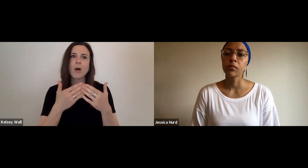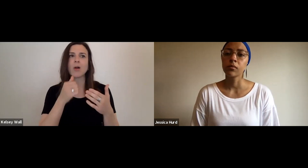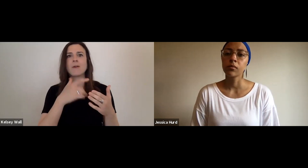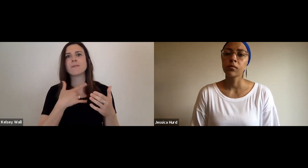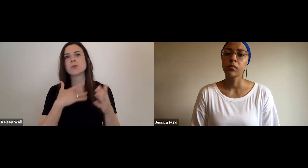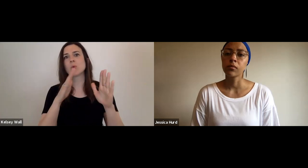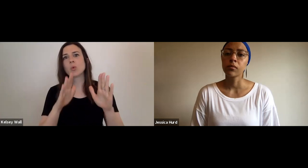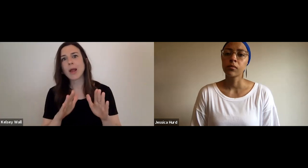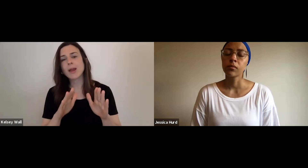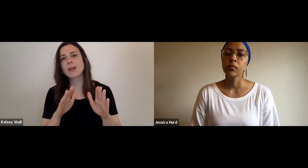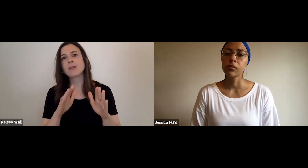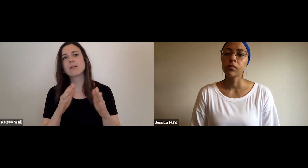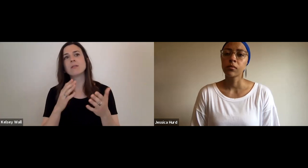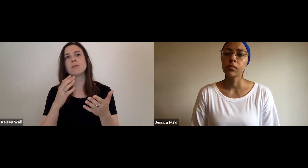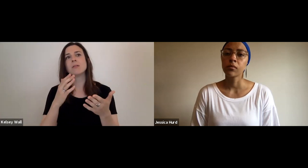and we can be stuck in that feeling.